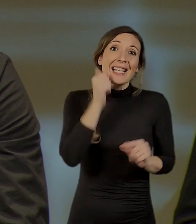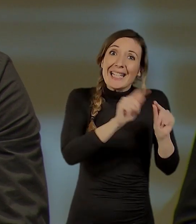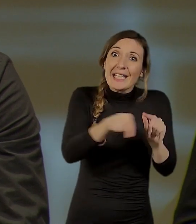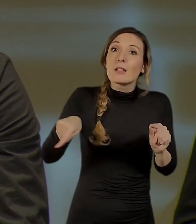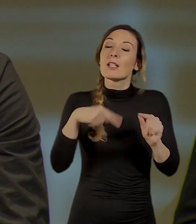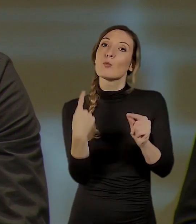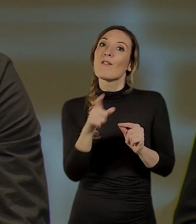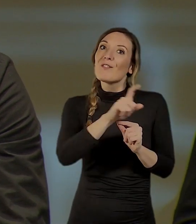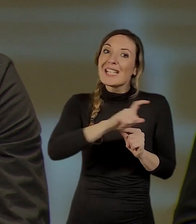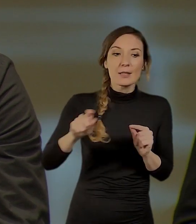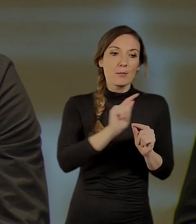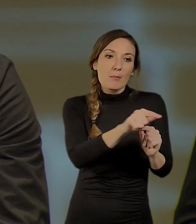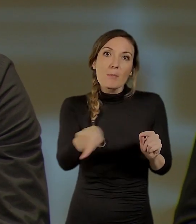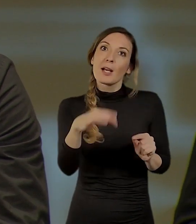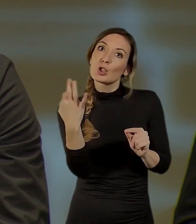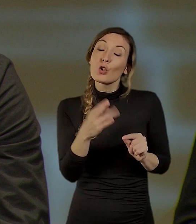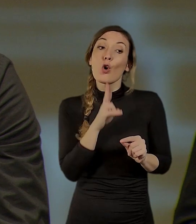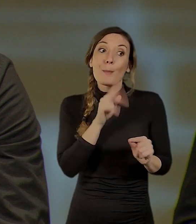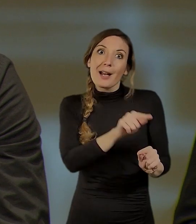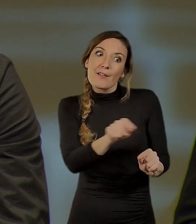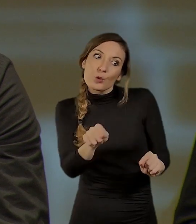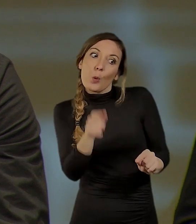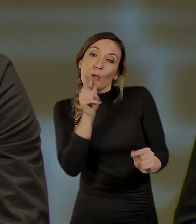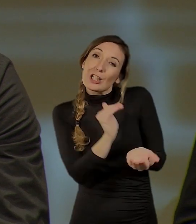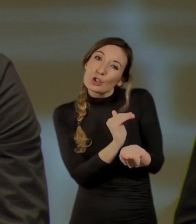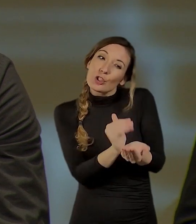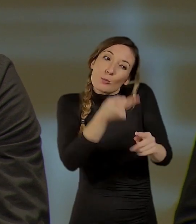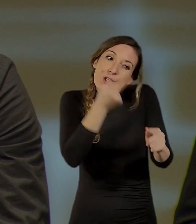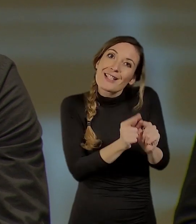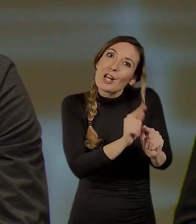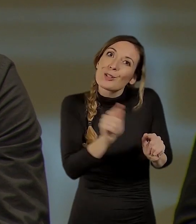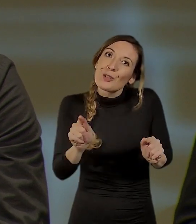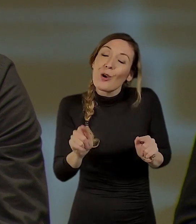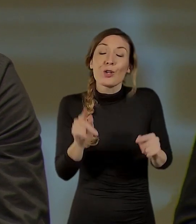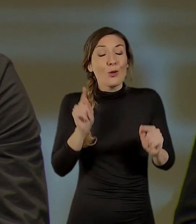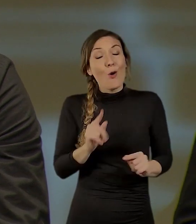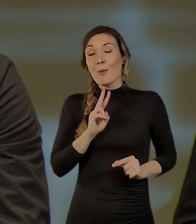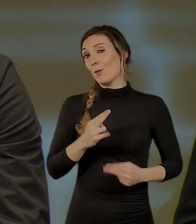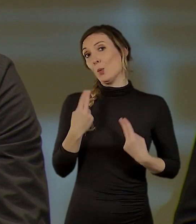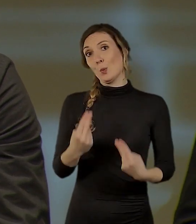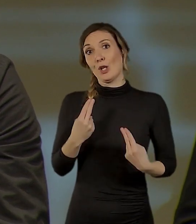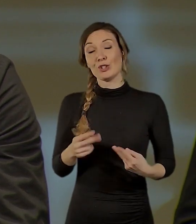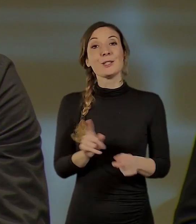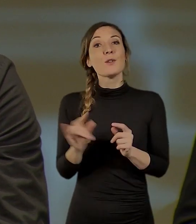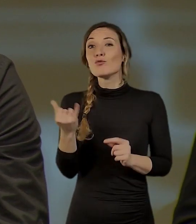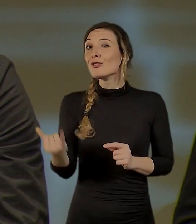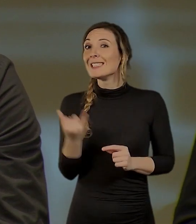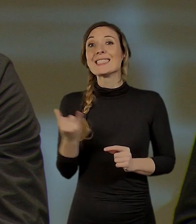That you build it and it will suddenly work? That is the big question of every large urban development!